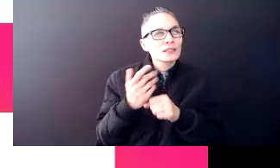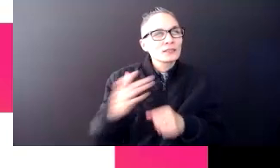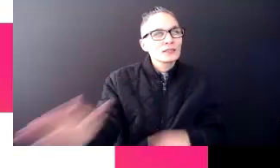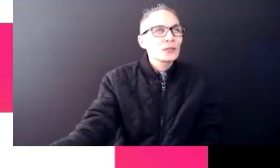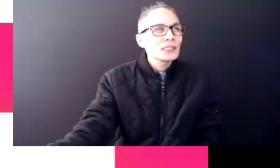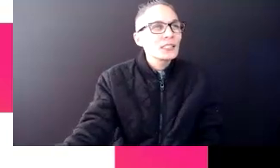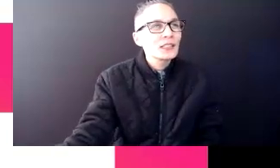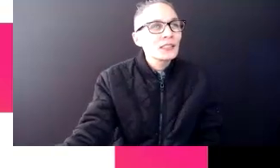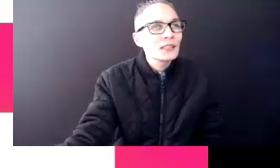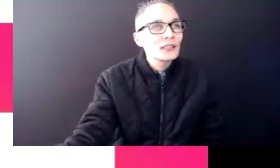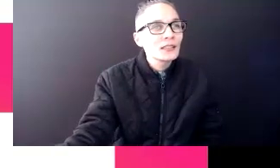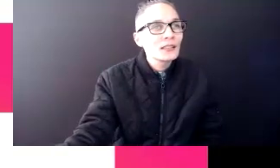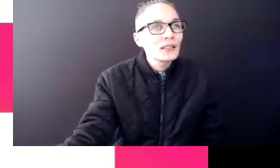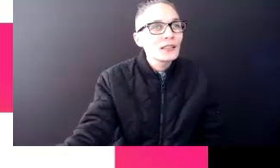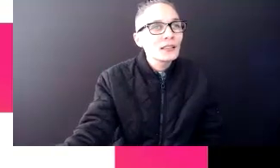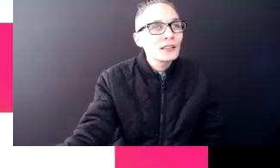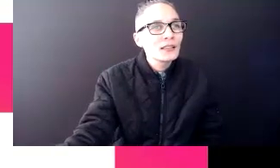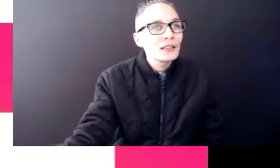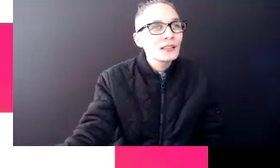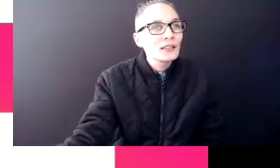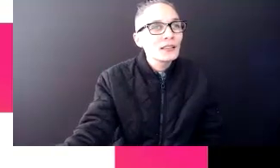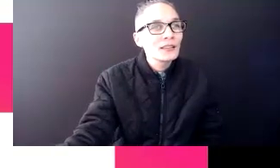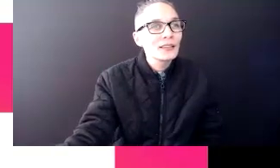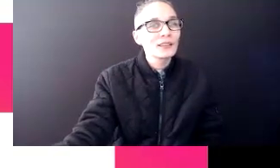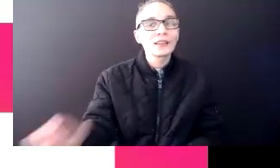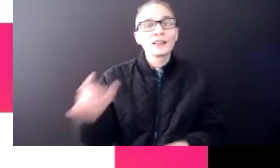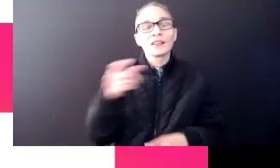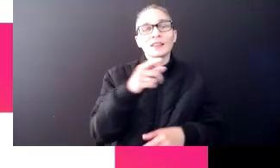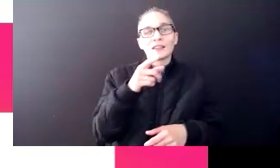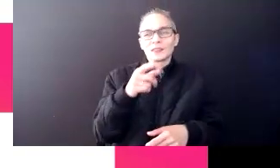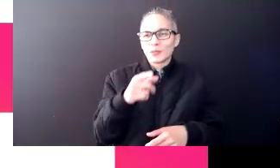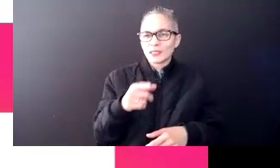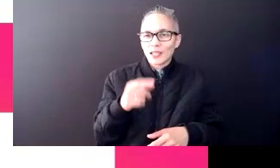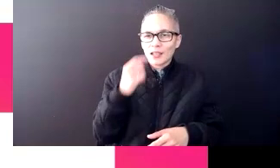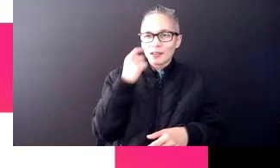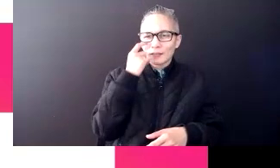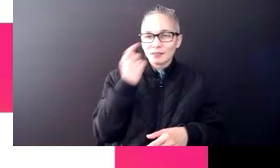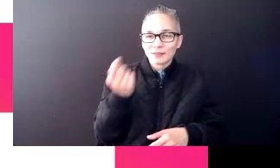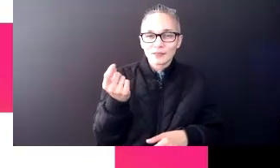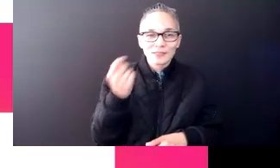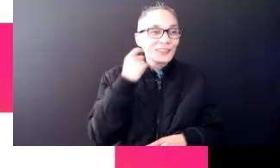So this was also a question that was brought up while they were going through these regulations and definition changes.